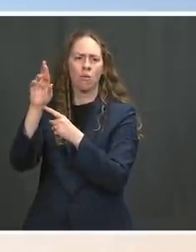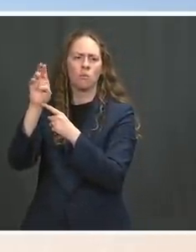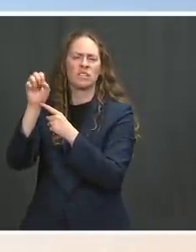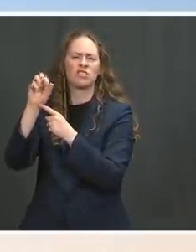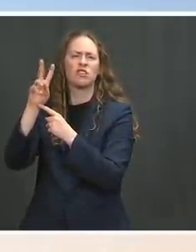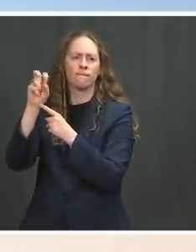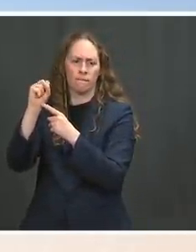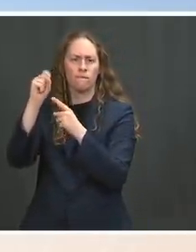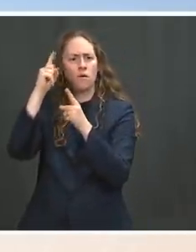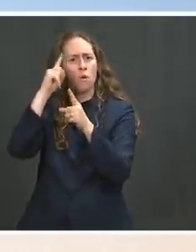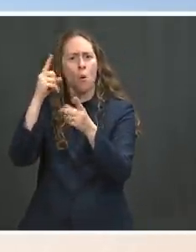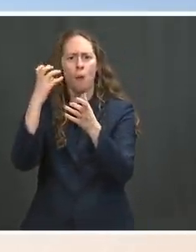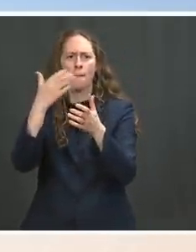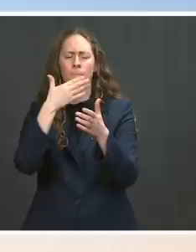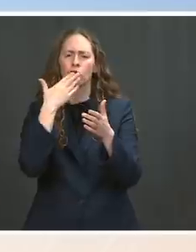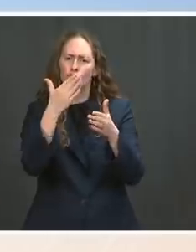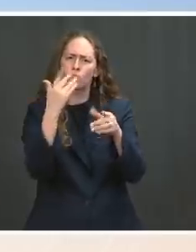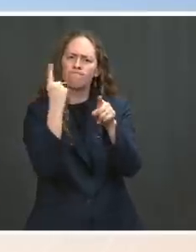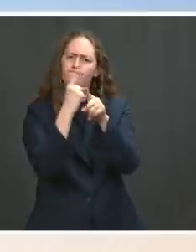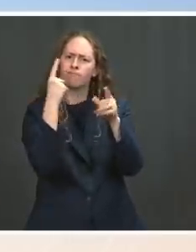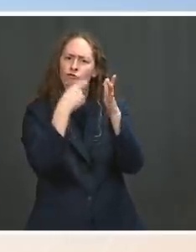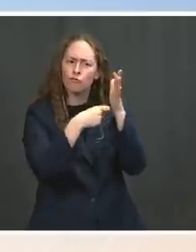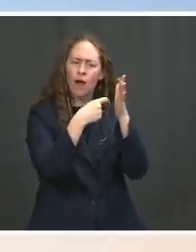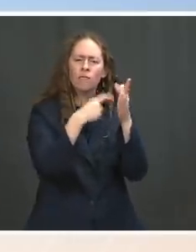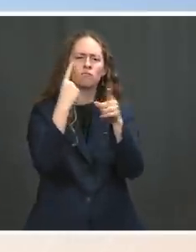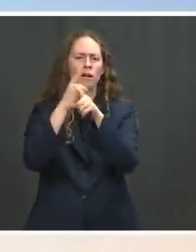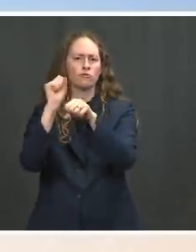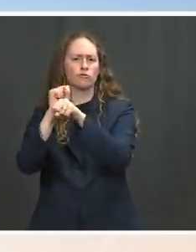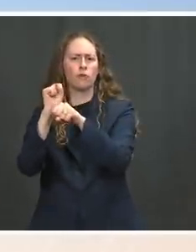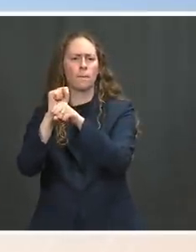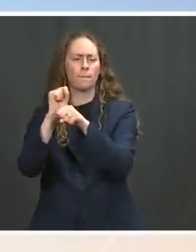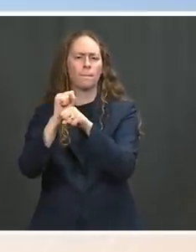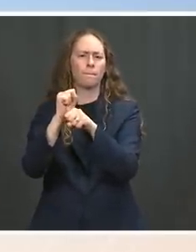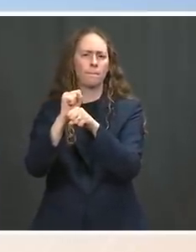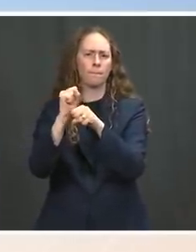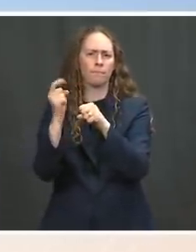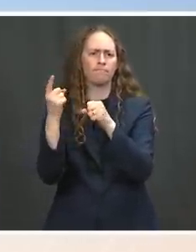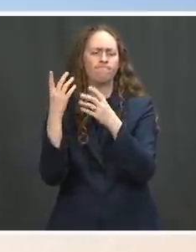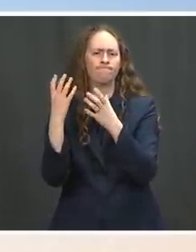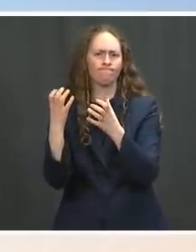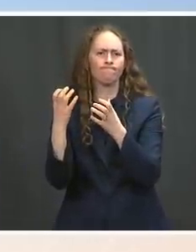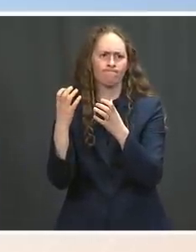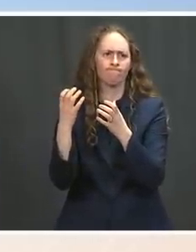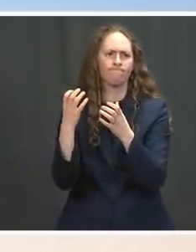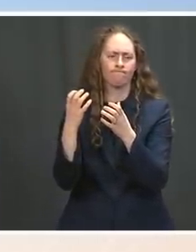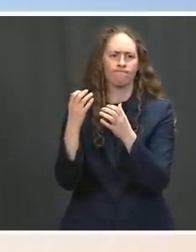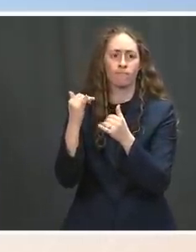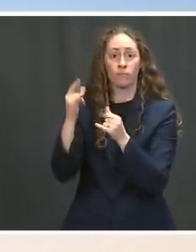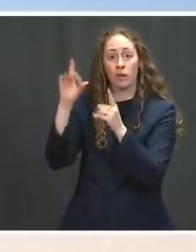So, it's the policy of us not to -- executive branch -- not to comment on that, really, in terms of the future of inflation.